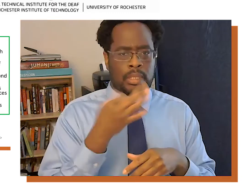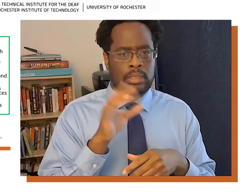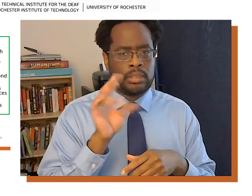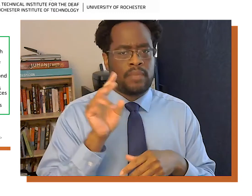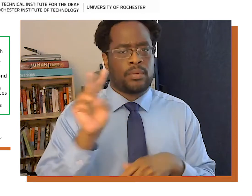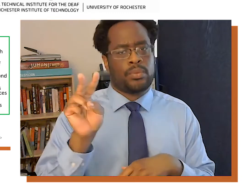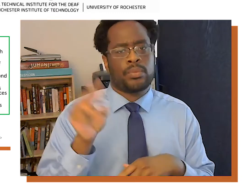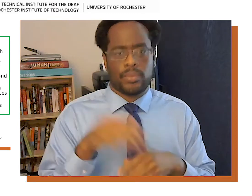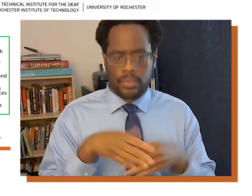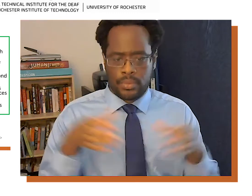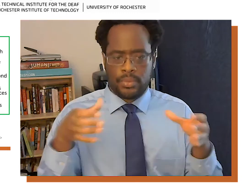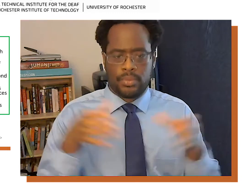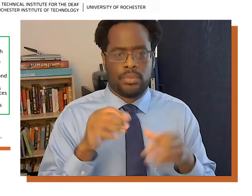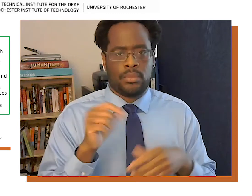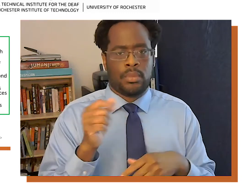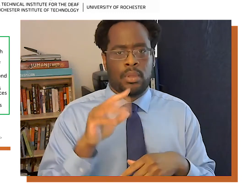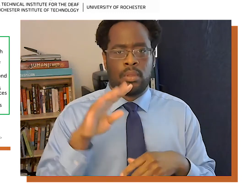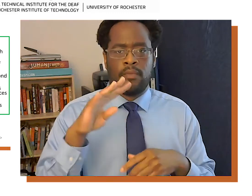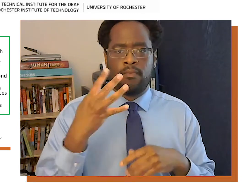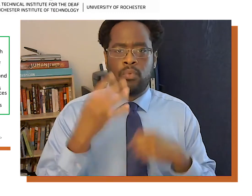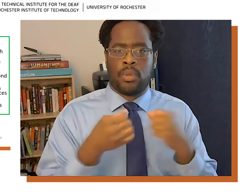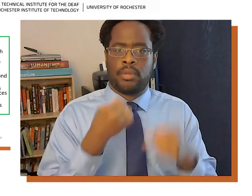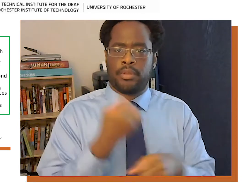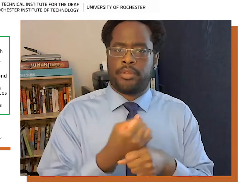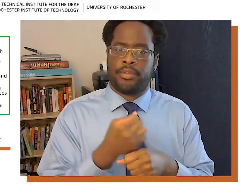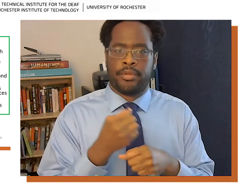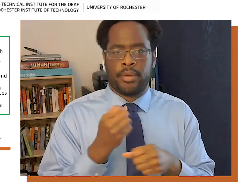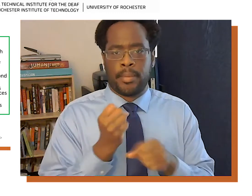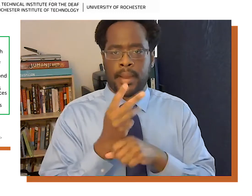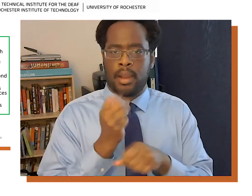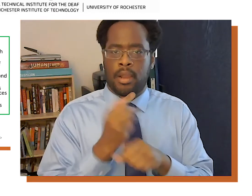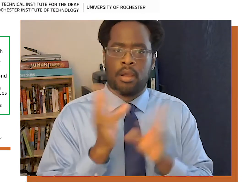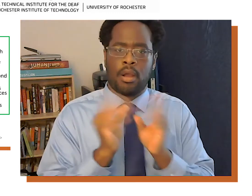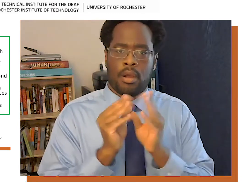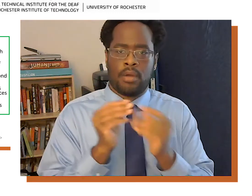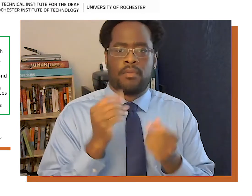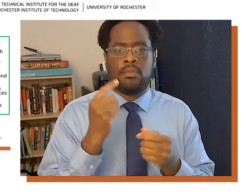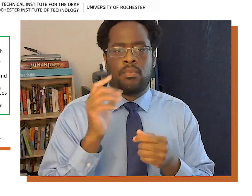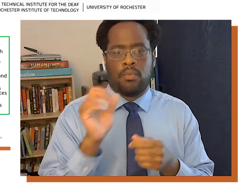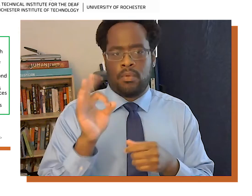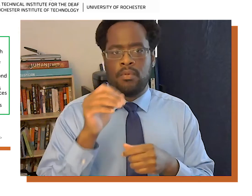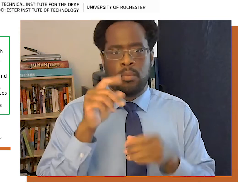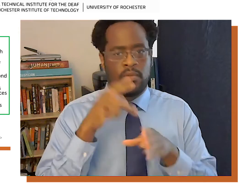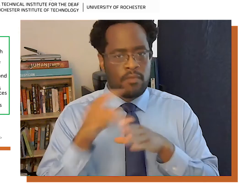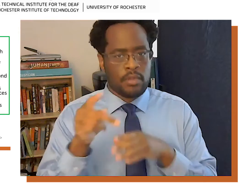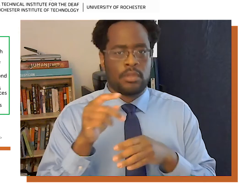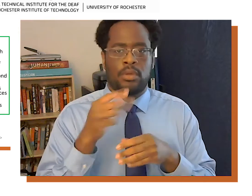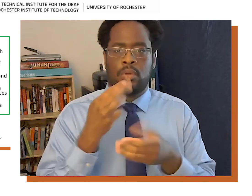there's talk about 1972 and a meeting of individuals. It was the fourth Biennial Conference